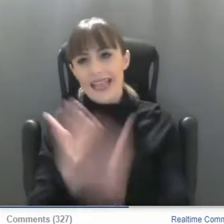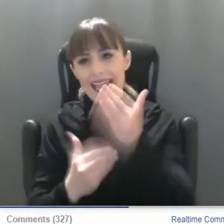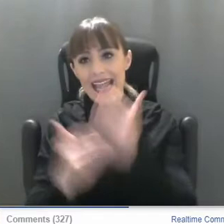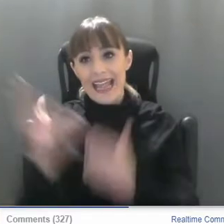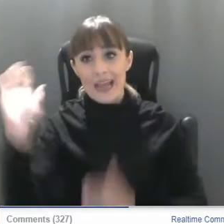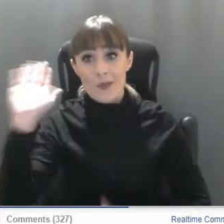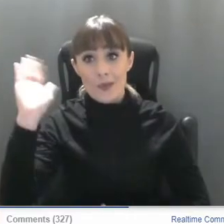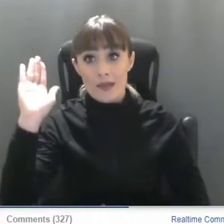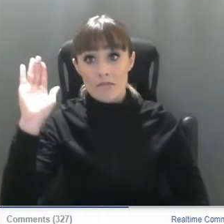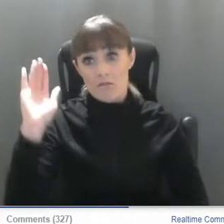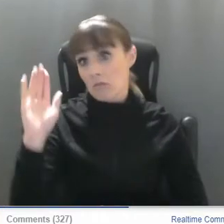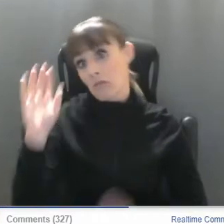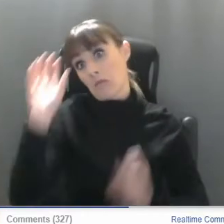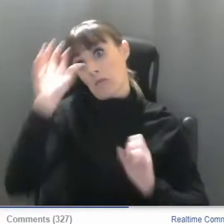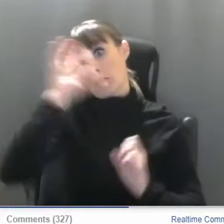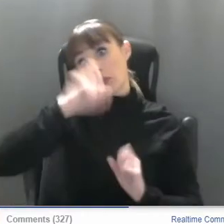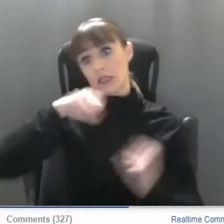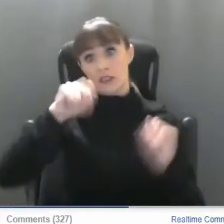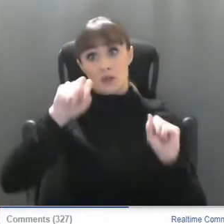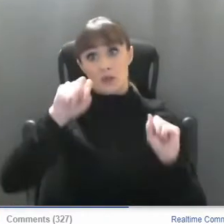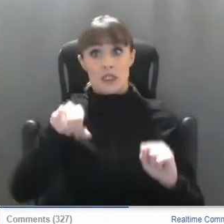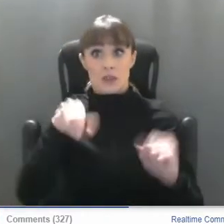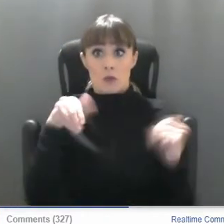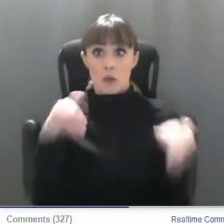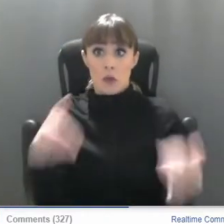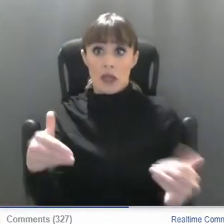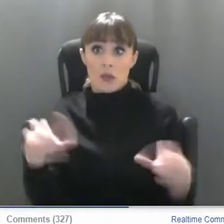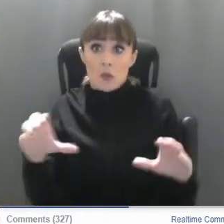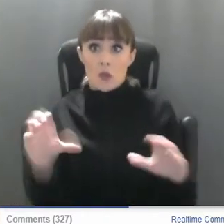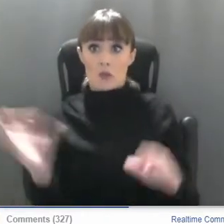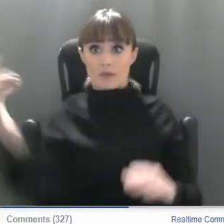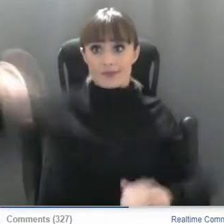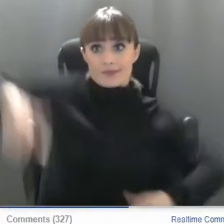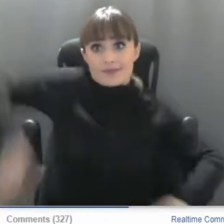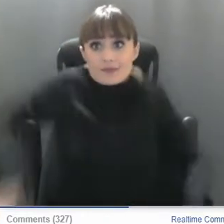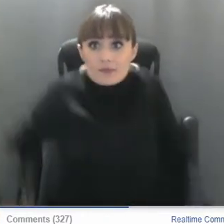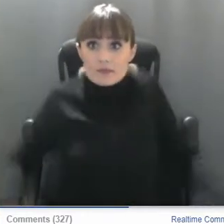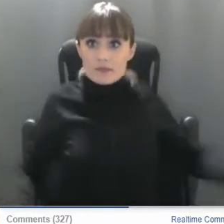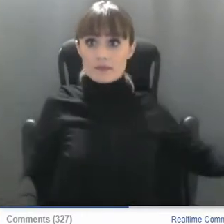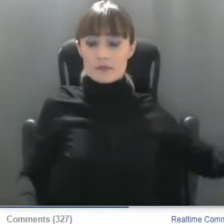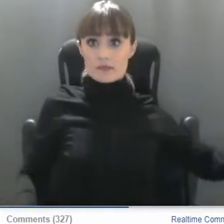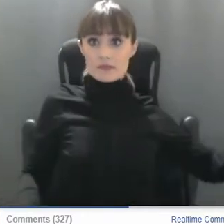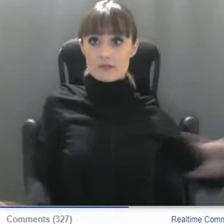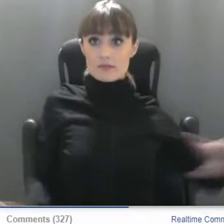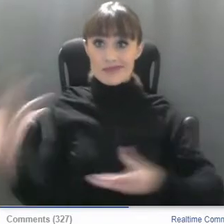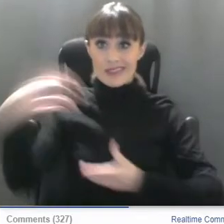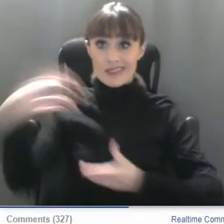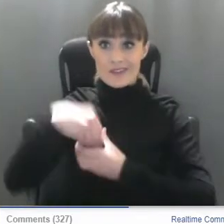Maybe you could get your neighbors involved, everybody could do the wave.